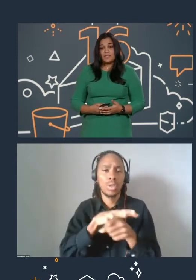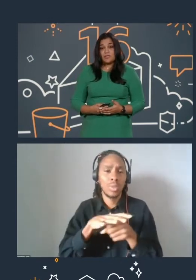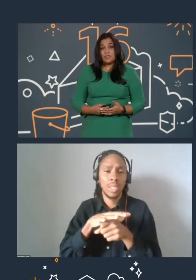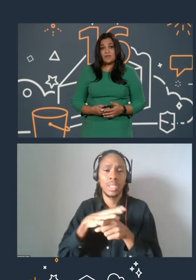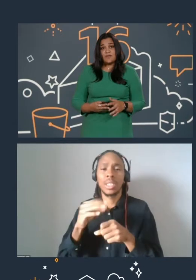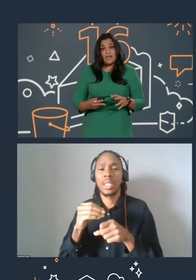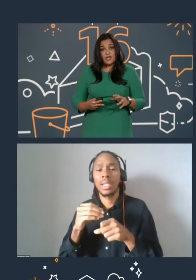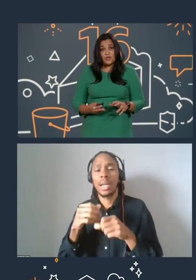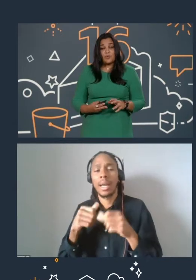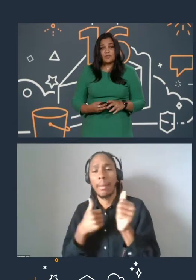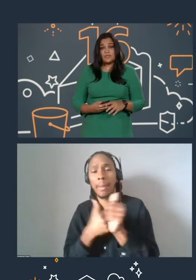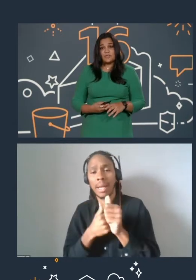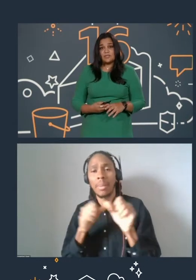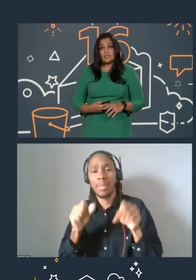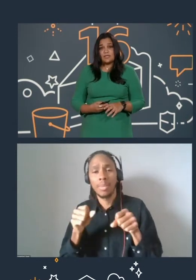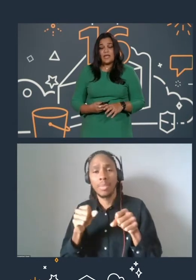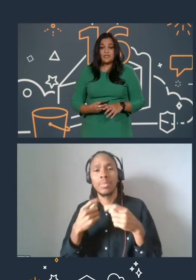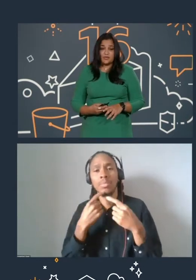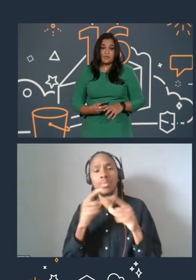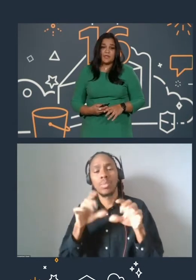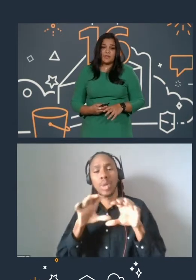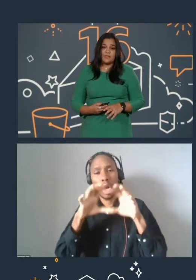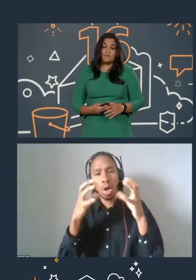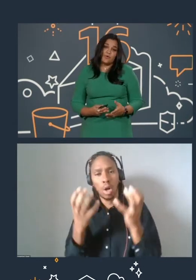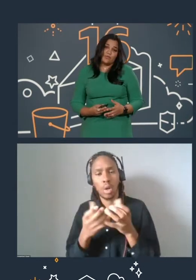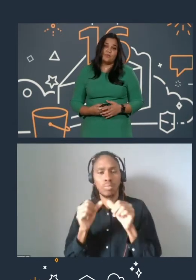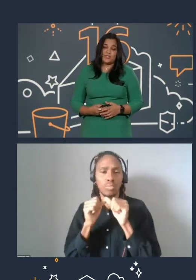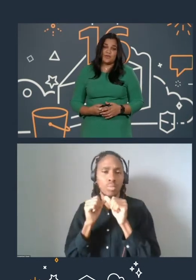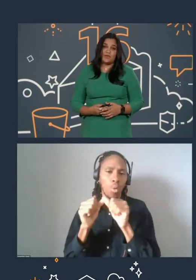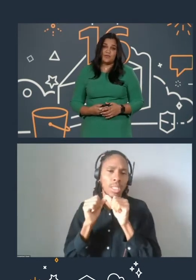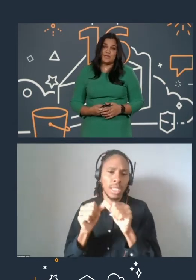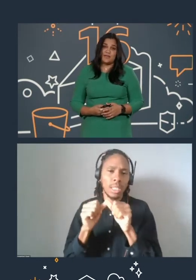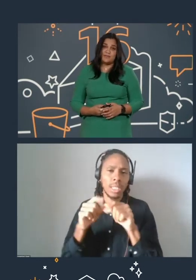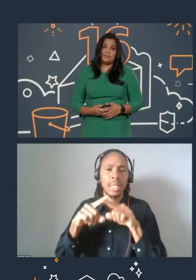to achieve global resiliency and durability for their mission-critical data.